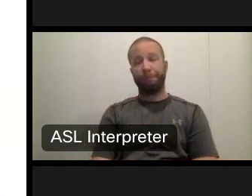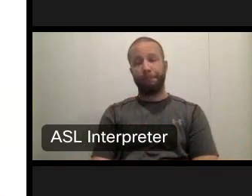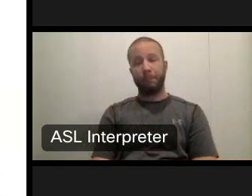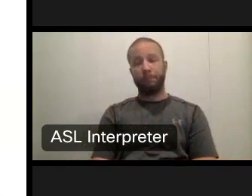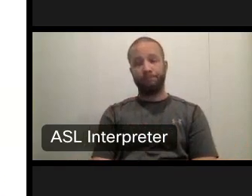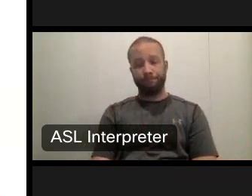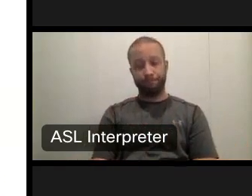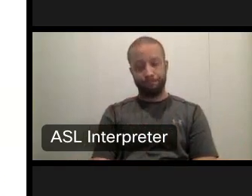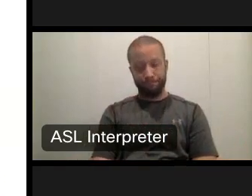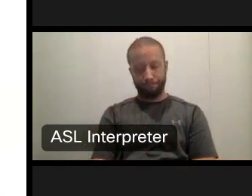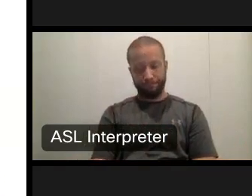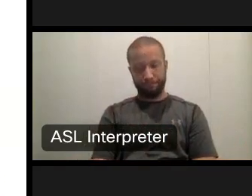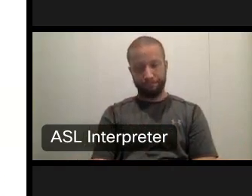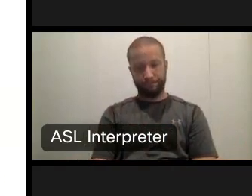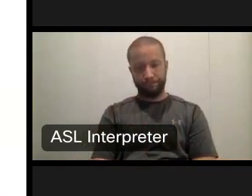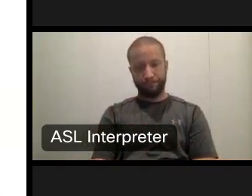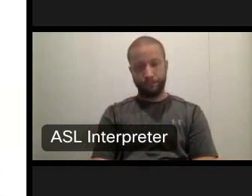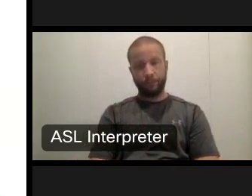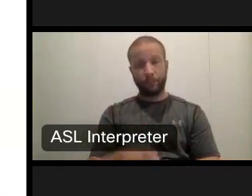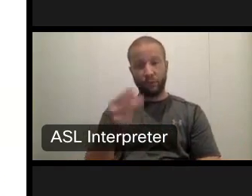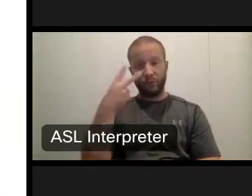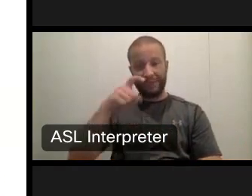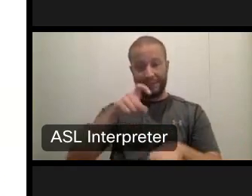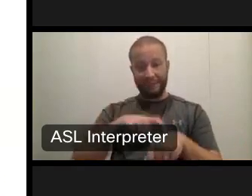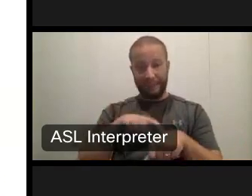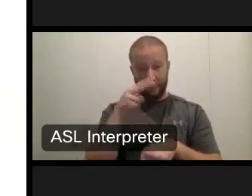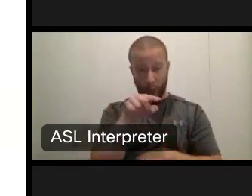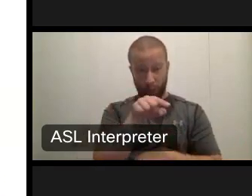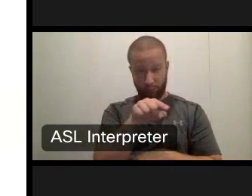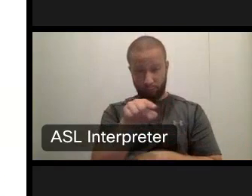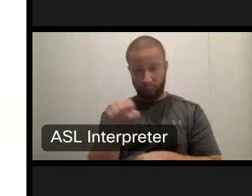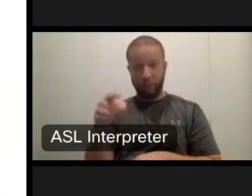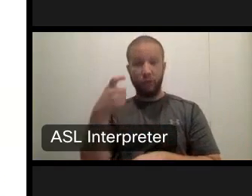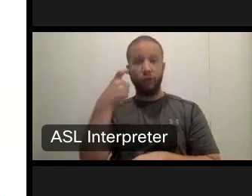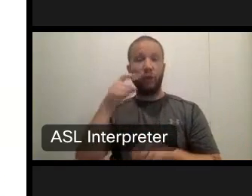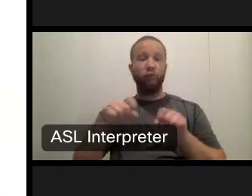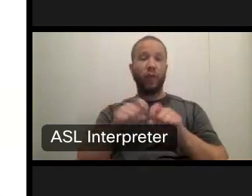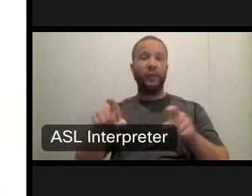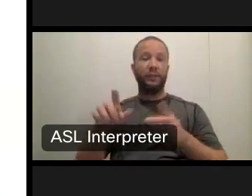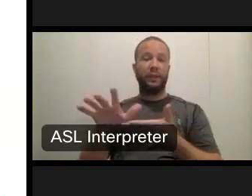um right now in the timeline as you can see we have released the document there's a public